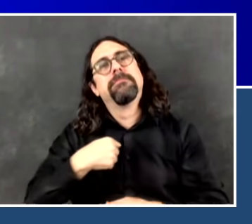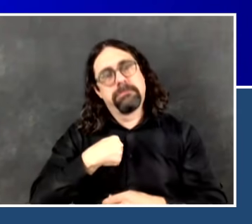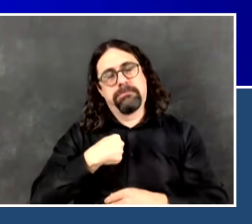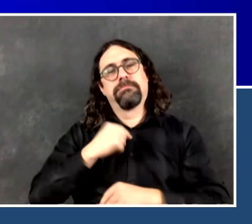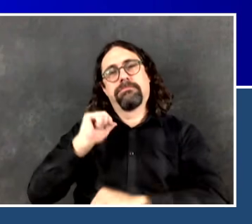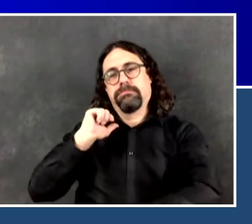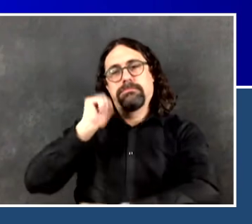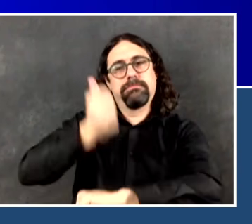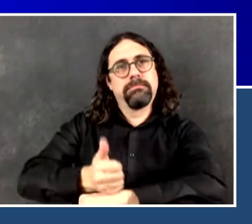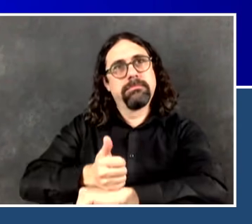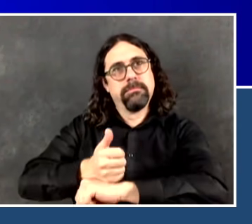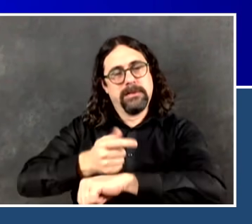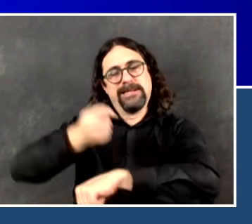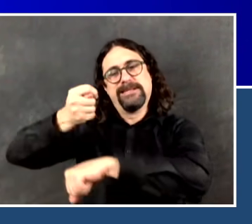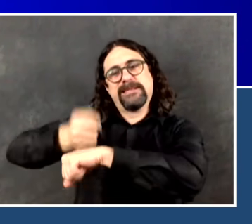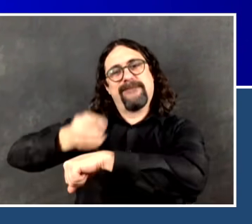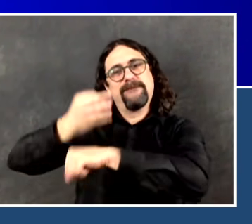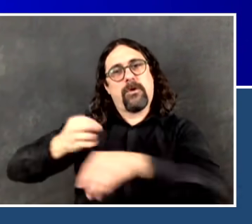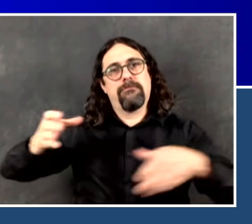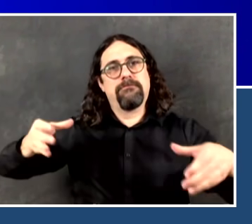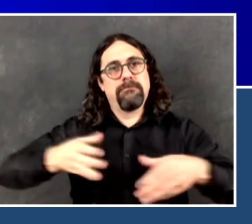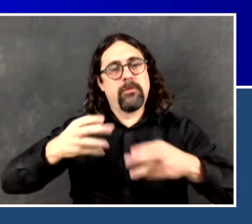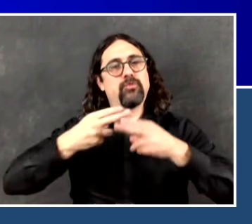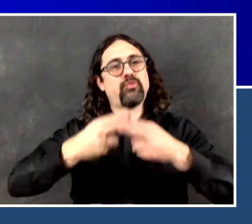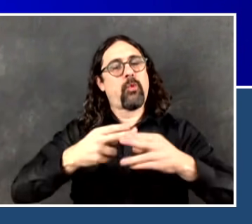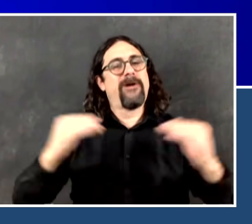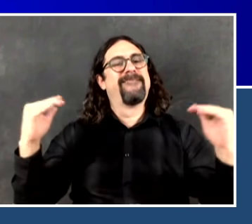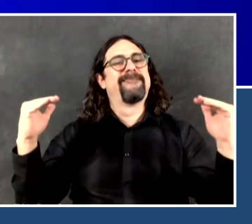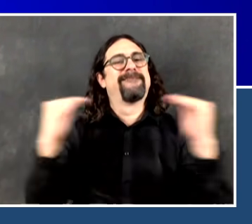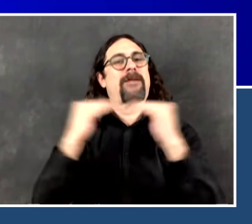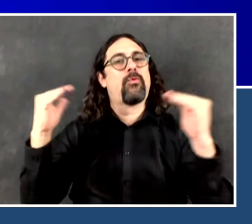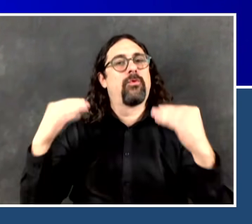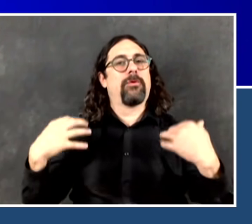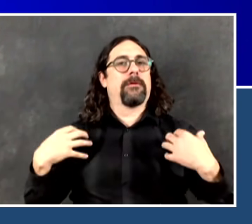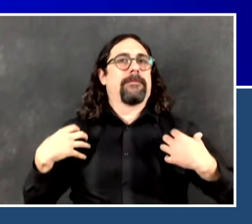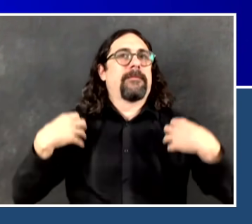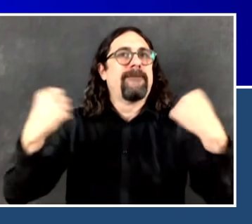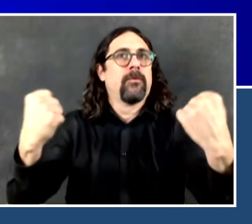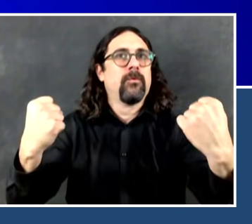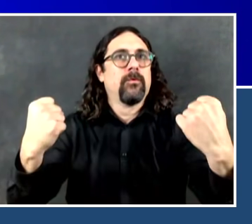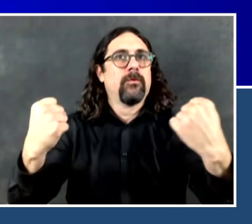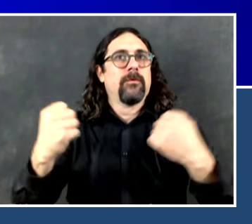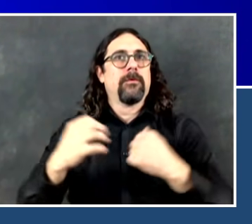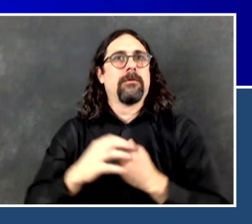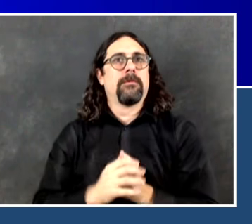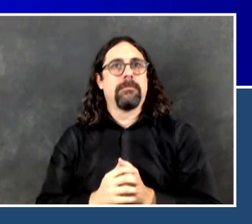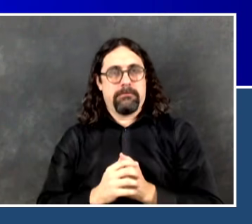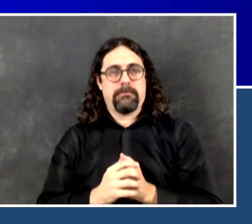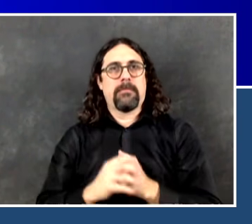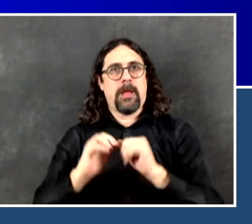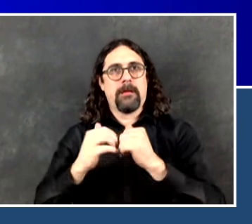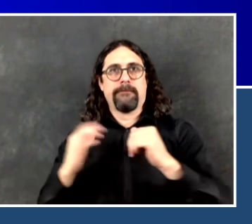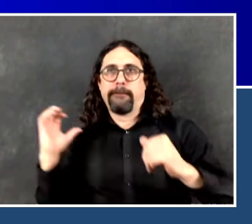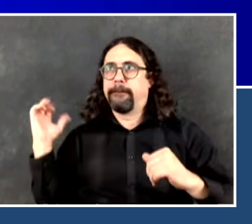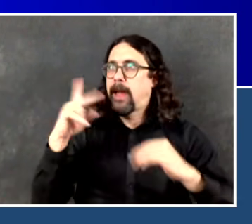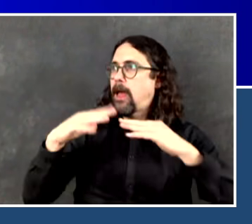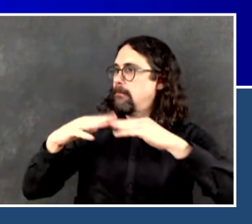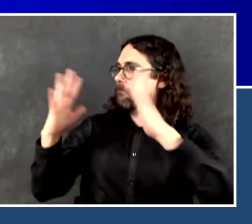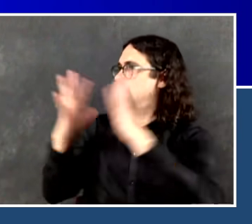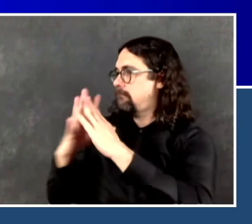EXTRAORDINARY GROUP OF NEW YORKERS. HETCAY NH EL P THIS CITY IN FROM FOUND WAY THAT